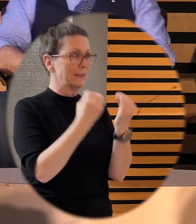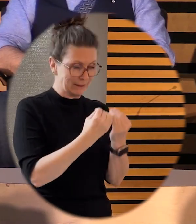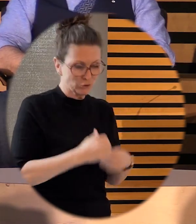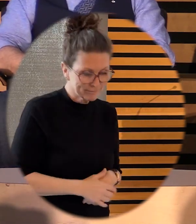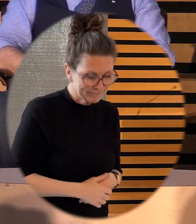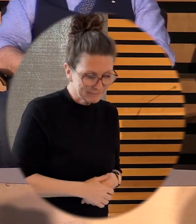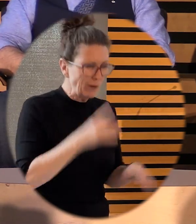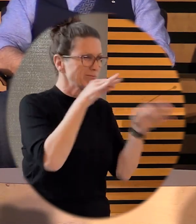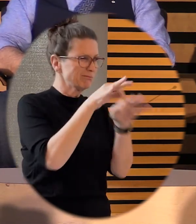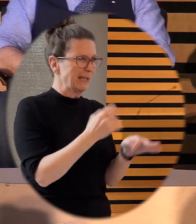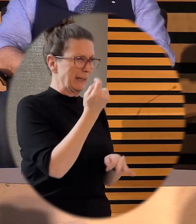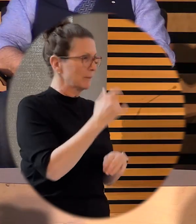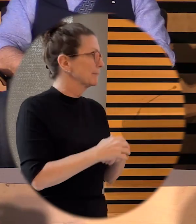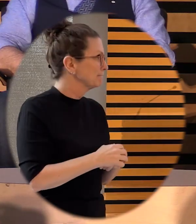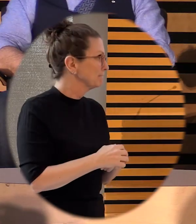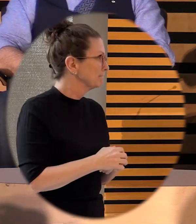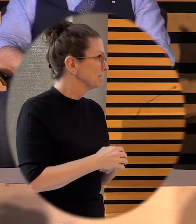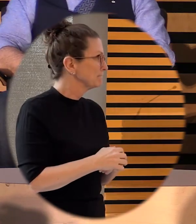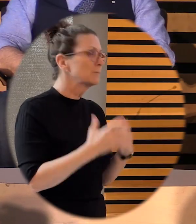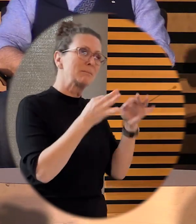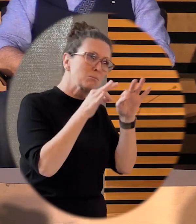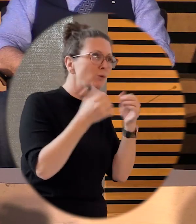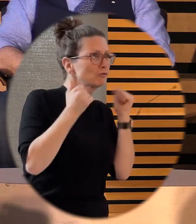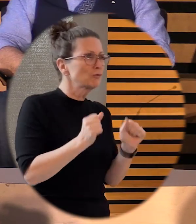the things that we do to try to make Canada strong and try to reduce some of the barriers